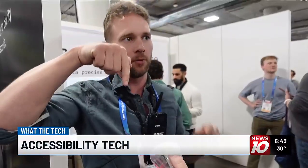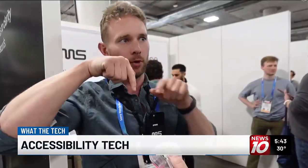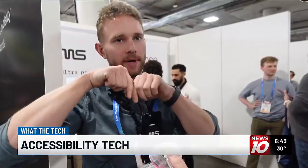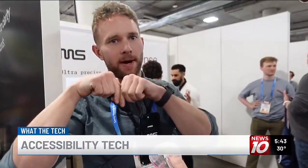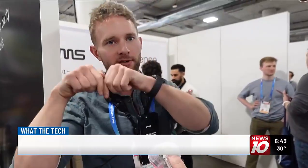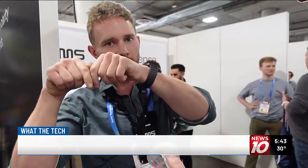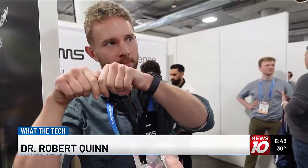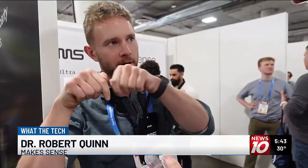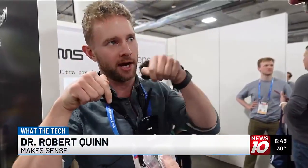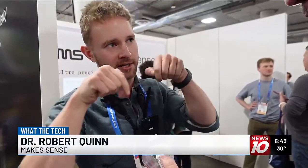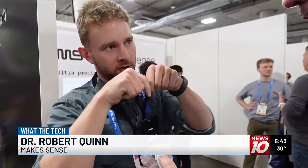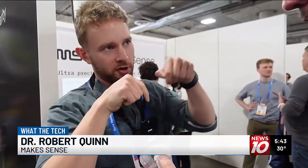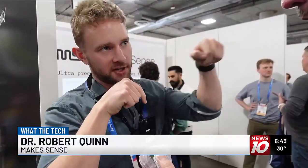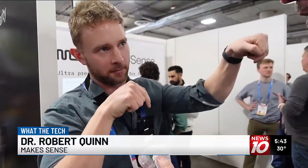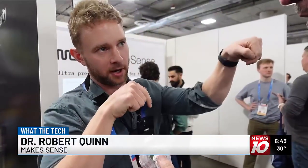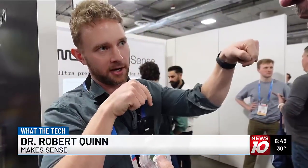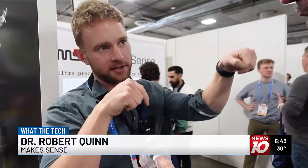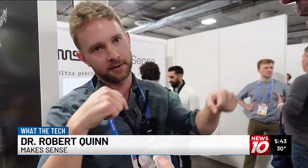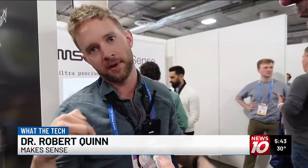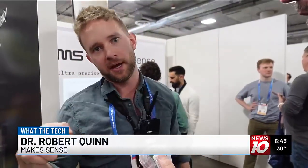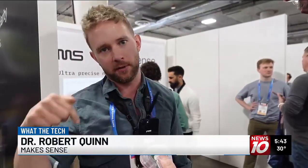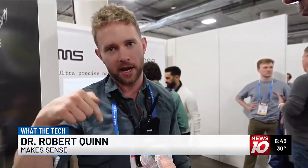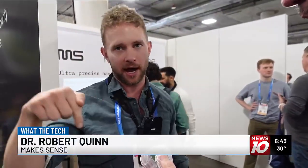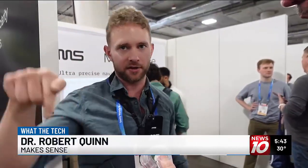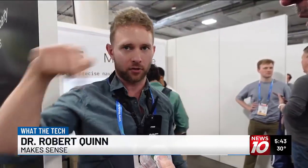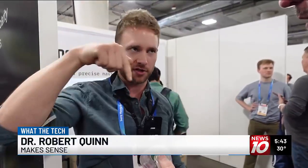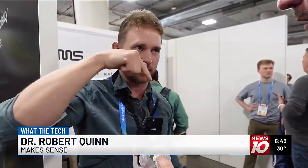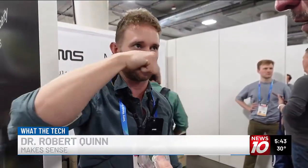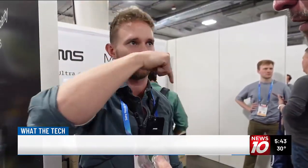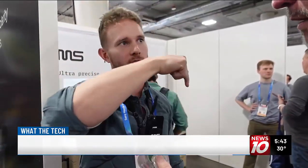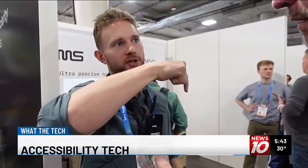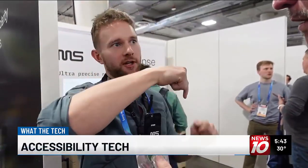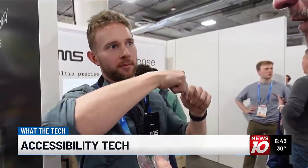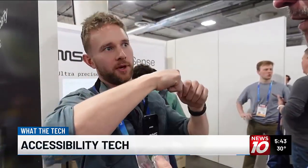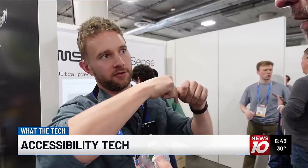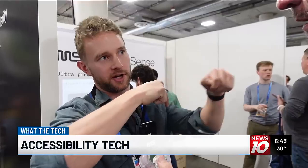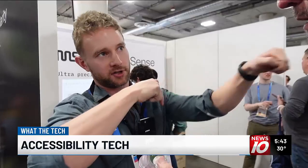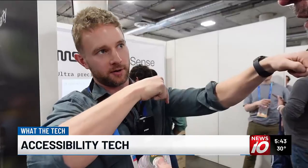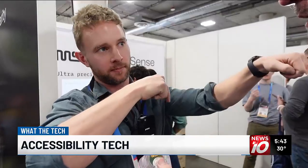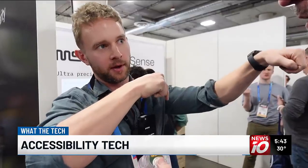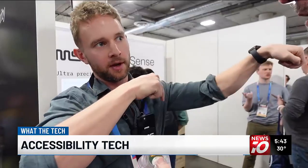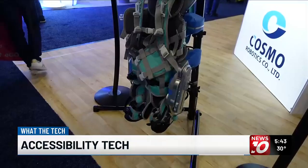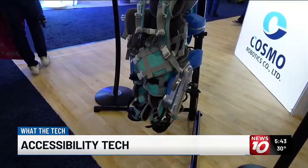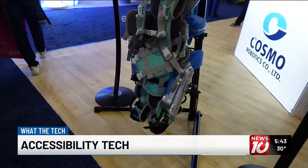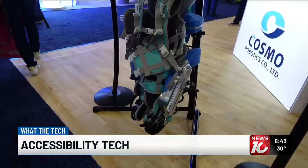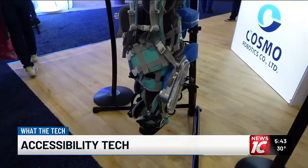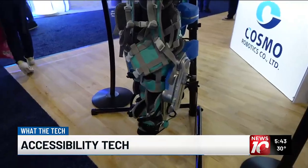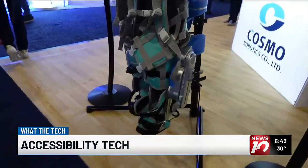POSITIONING AND AUDIO CLUES TO GUIDE USERS SAFELY POSITIONING AND AUDIO CLUES TO GUIDE USERS SAFELY FROM POSITIONING AND AUDIO CLUES TO GUIDE USERS SAFELY FROM PLACE GUIDE USERS SAFELY FROM PLACE GUIDE USERS SAFELY FROM PLACE TO GUIDE USERS SAFELY FROM PLACE TO PLACE. GUIDE USERS SAFELY FROM PLACE TO PLACE. YOUR GUIDE USERS SAFELY FROM PLACE TO PLACE. YOUR BETS GUIDE USERS SAFELY FROM PLACE TO PLACE. YOUR BETS NOW TO PLACE. YOUR BETS NOW TO PLACE. YOUR BETS NOW INSTALLED TO PLACE. YOUR BETS NOW INSTALLED LOCKS TO PLACE. YOUR BETS NOW INSTALLED LOCKS NOW, TO PLACE. YOUR BETS NOW INSTALLED LOCKS NOW, ALTHOUGH INSTALLED LOCKS NOW, ALTHOUGH INSTALLED LOCKS NOW, ALTHOUGH ROUTING INSTALLED LOCKS NOW, ALTHOUGH ROUTING AND INSTALLED LOCKS NOW, ALTHOUGH ROUTING AND IN INSTALLED LOCKS NOW, ALTHOUGH ROUTING AND IN THAT INSTALLED LOCKS NOW, ALTHOUGH ROUTING AND IN THAT WE INSTALLED LOCKS NOW, ALTHOUGH ROUTING AND IN THAT WE DO. ROUTING AND IN THAT WE DO. ROUTING AND IN THAT WE DO. >>